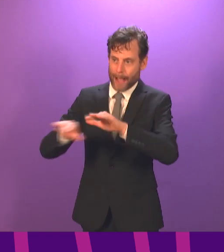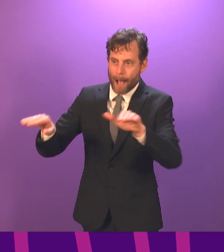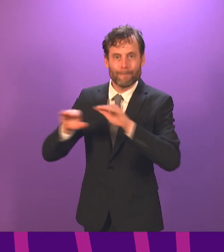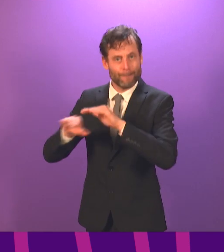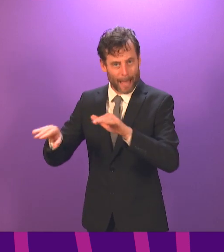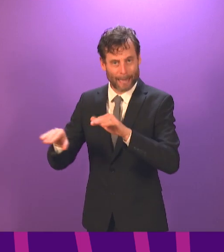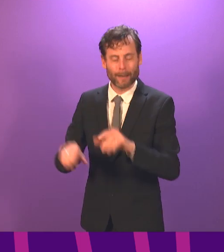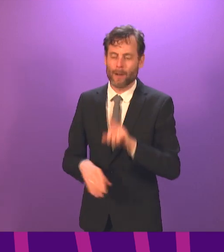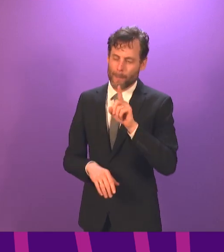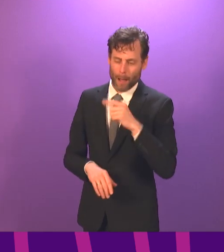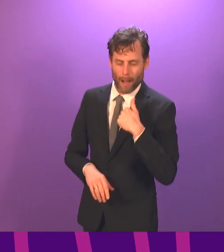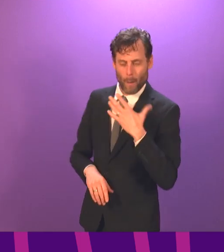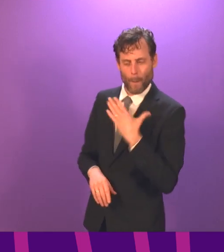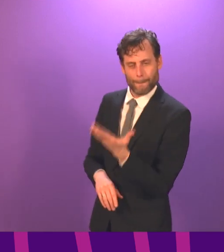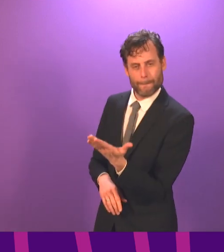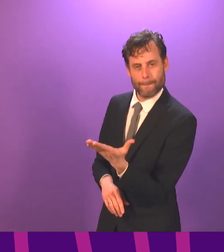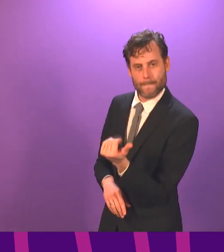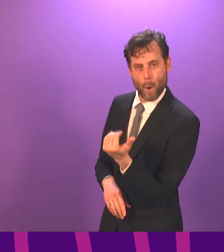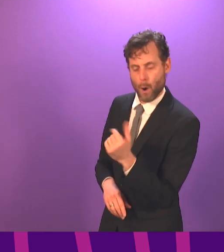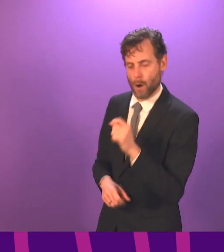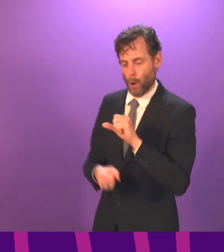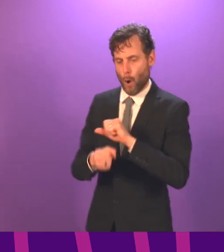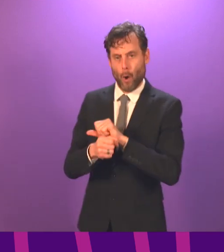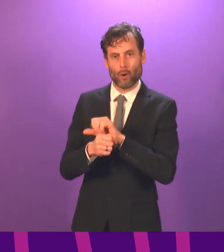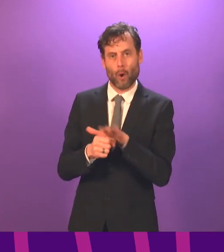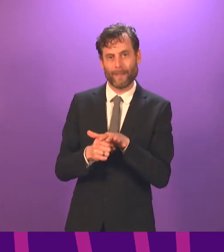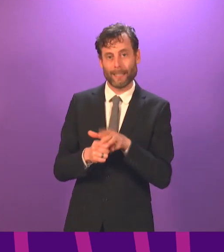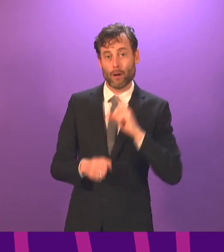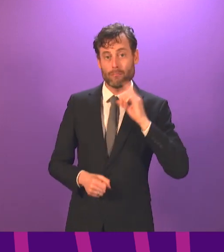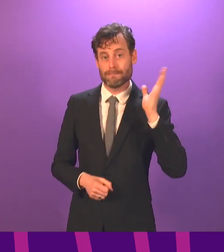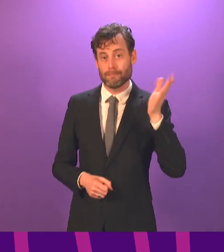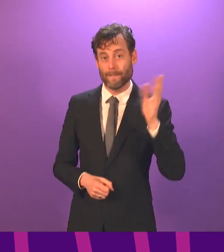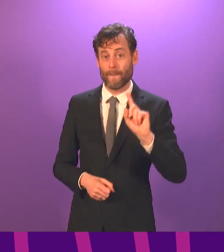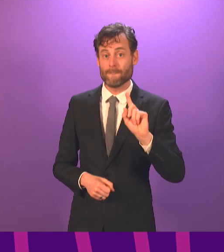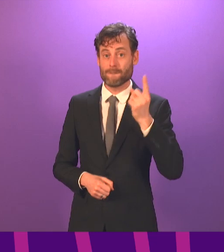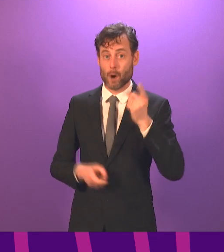May I press the minister on the Covid briefings? If the First Minister felt compelled, last week,